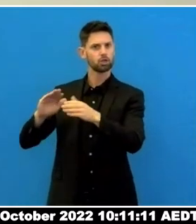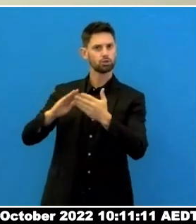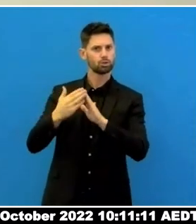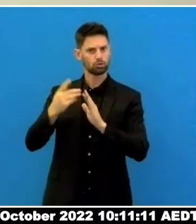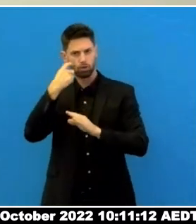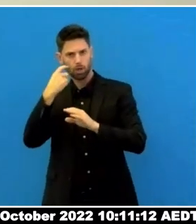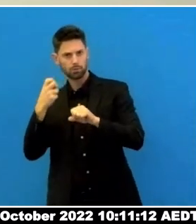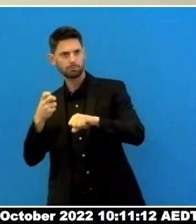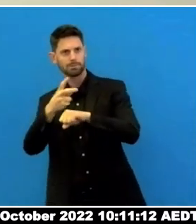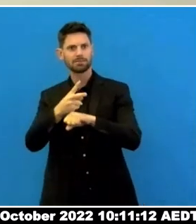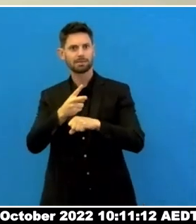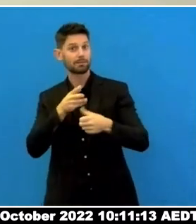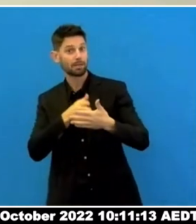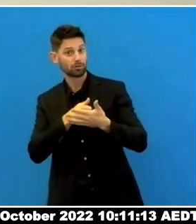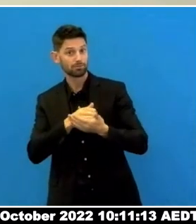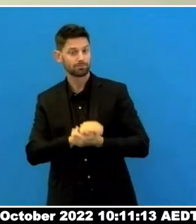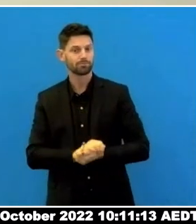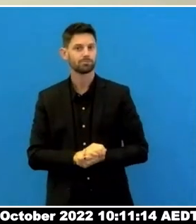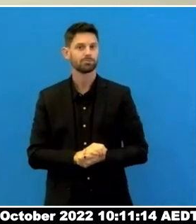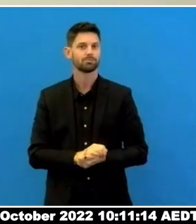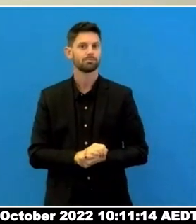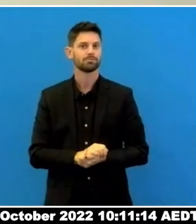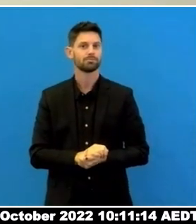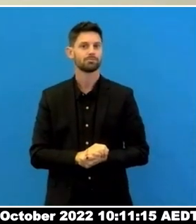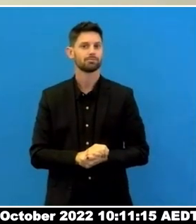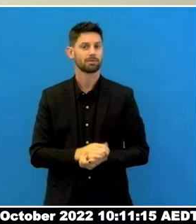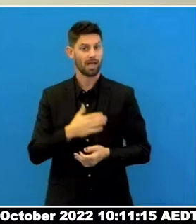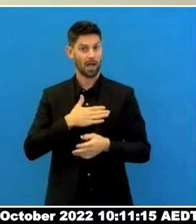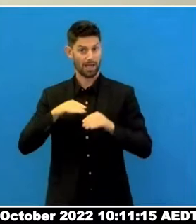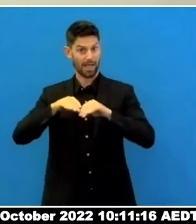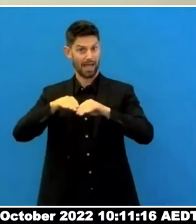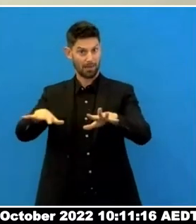The campaign acknowledges that active anti racism will work